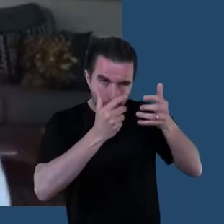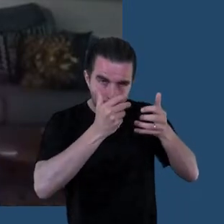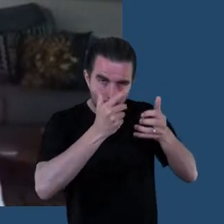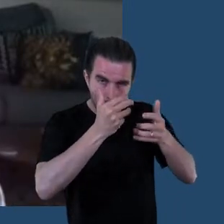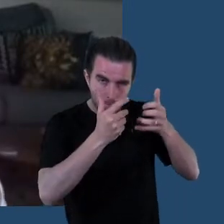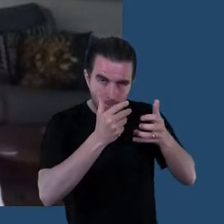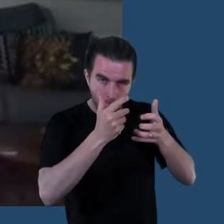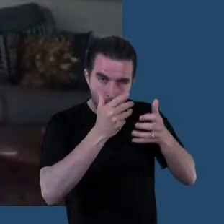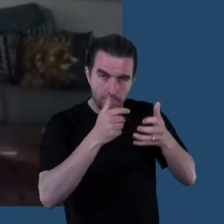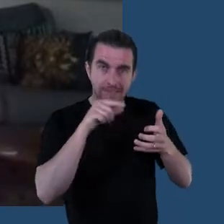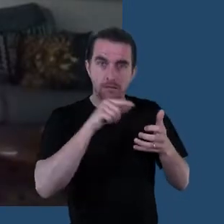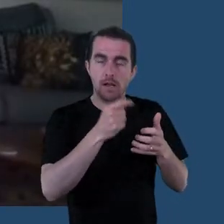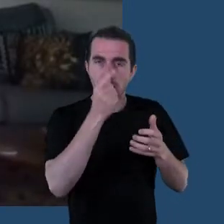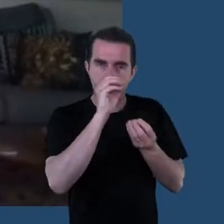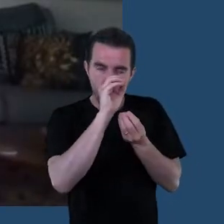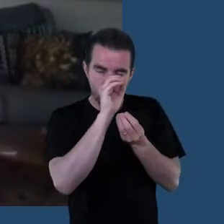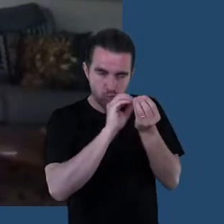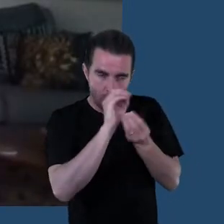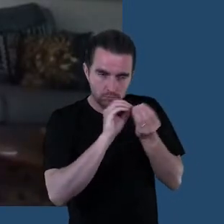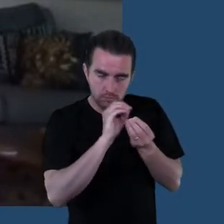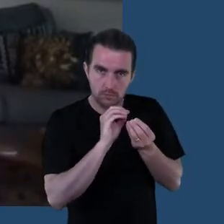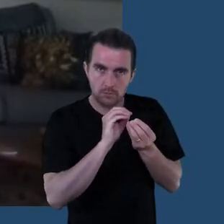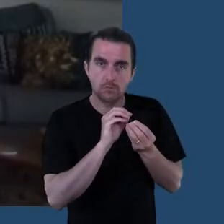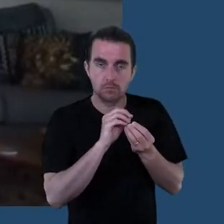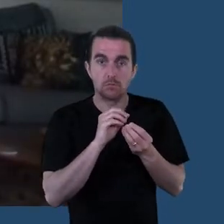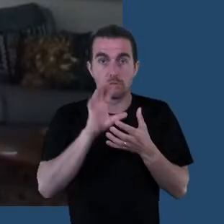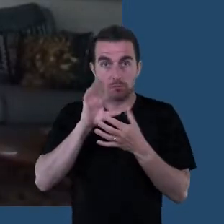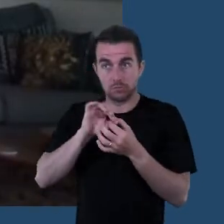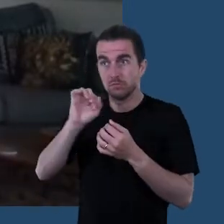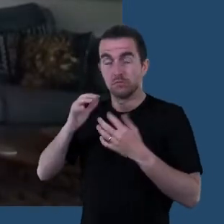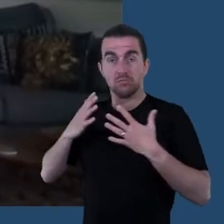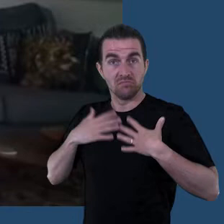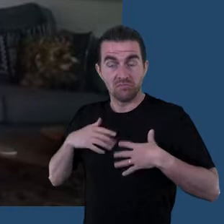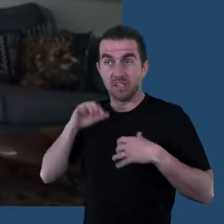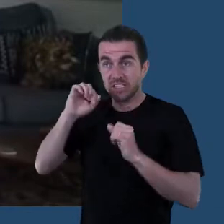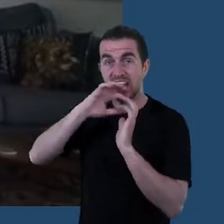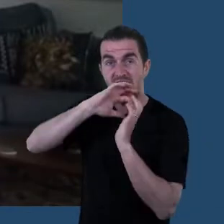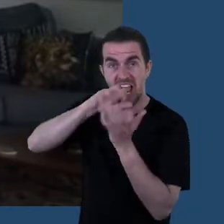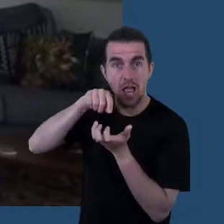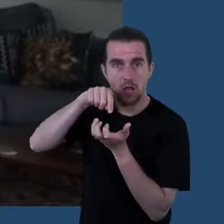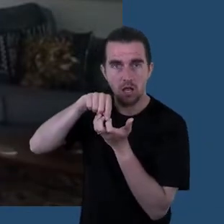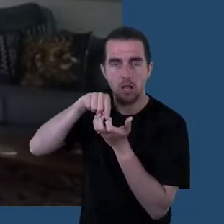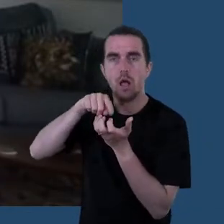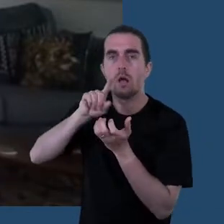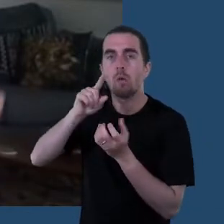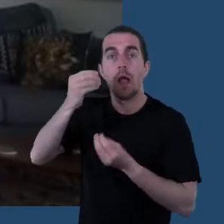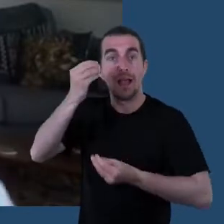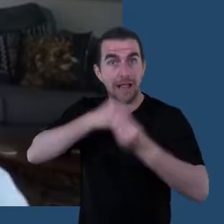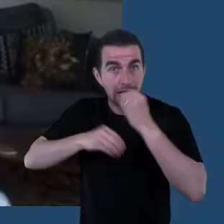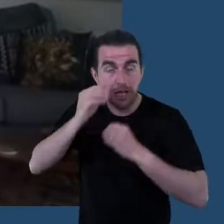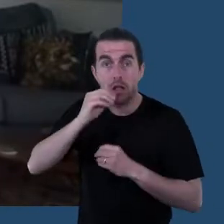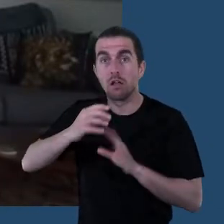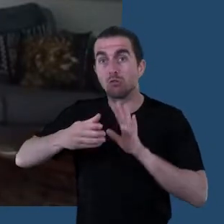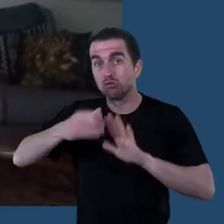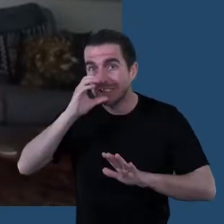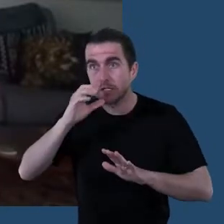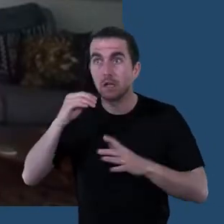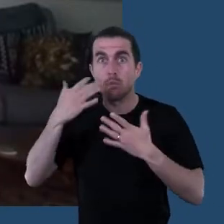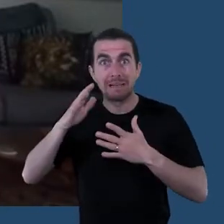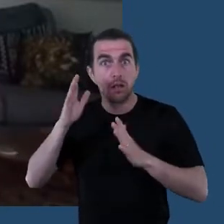these are the elements which are laid down in our tissues. When we feed, when we drink, when we move around the planet,